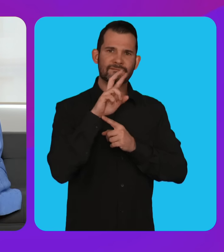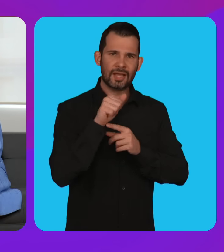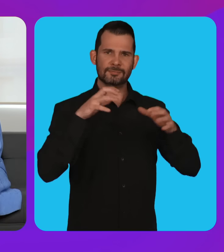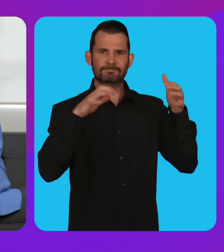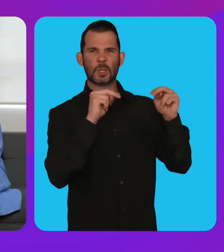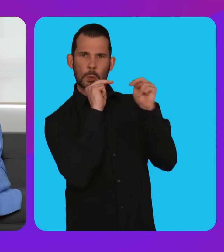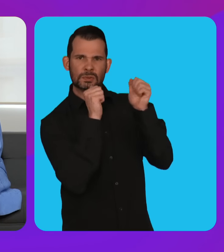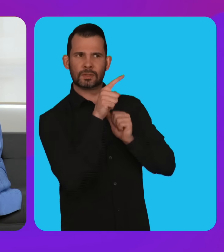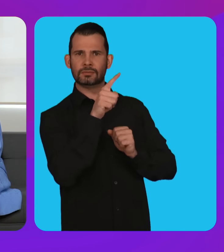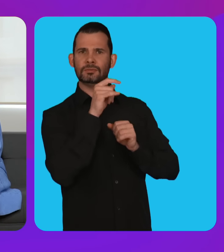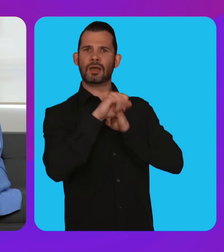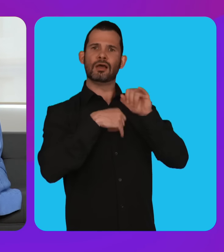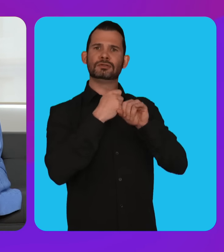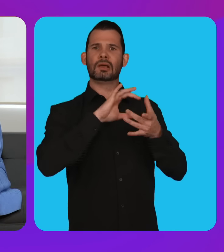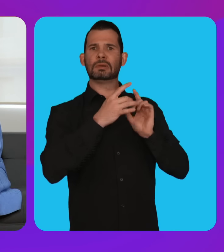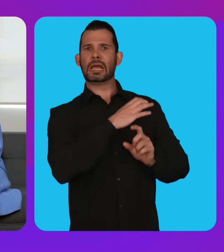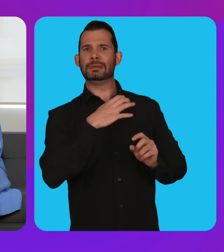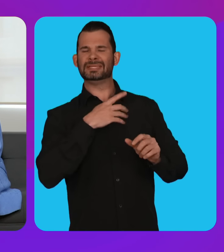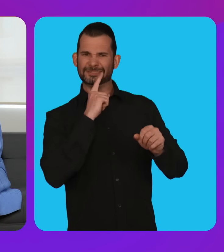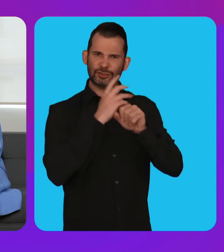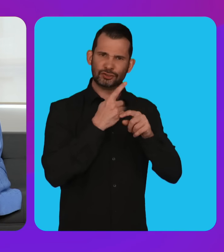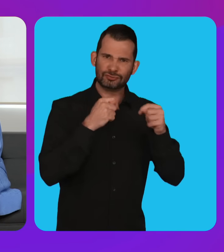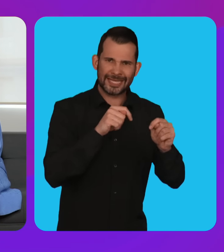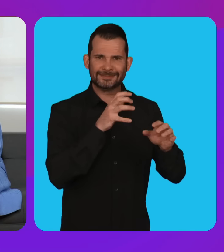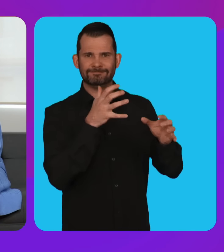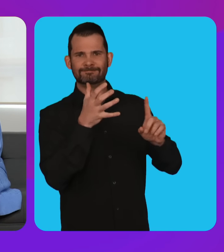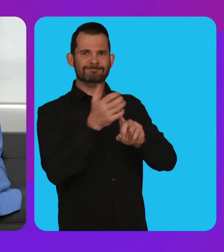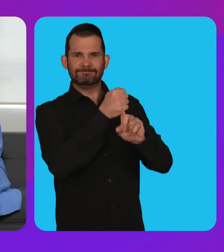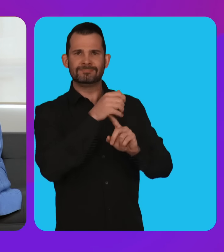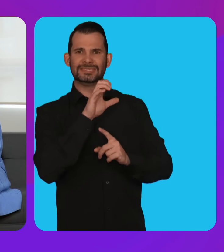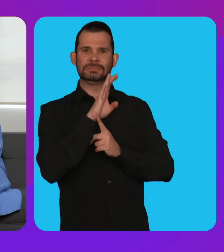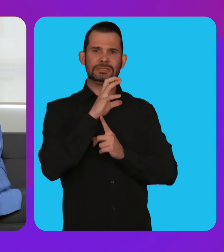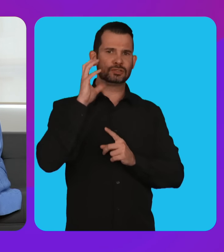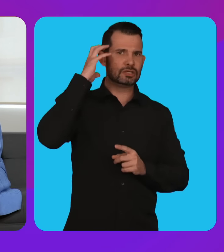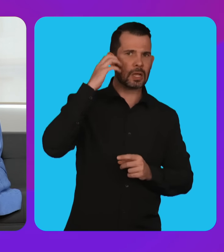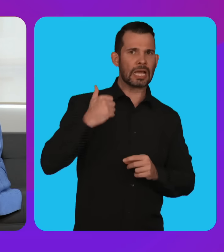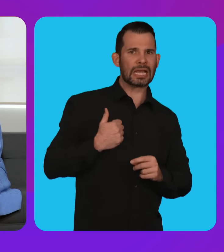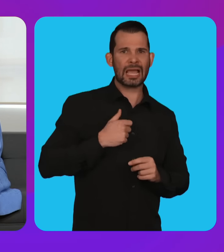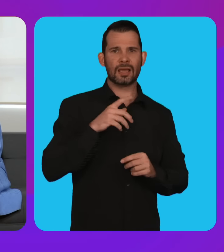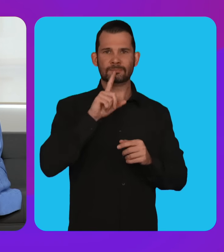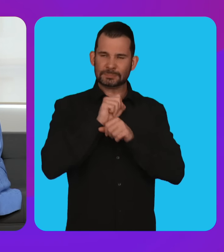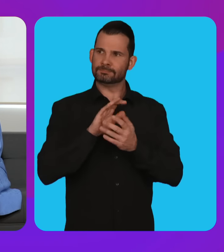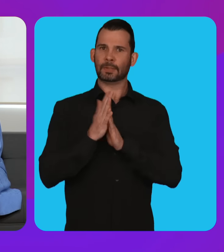to negotiate with the IOC to ensure that CBC/Radio-Canada